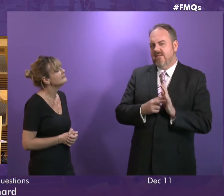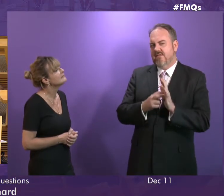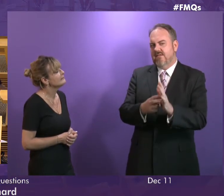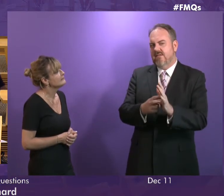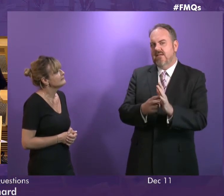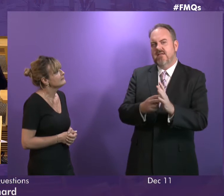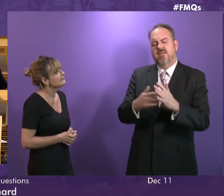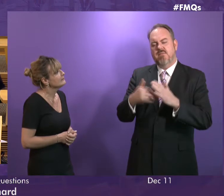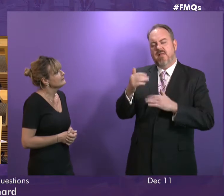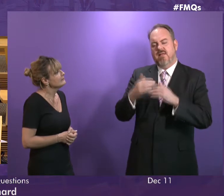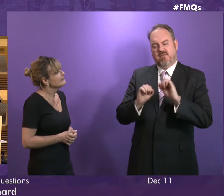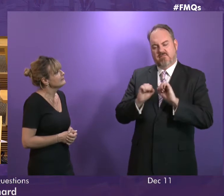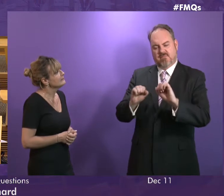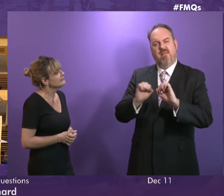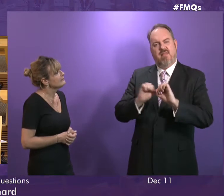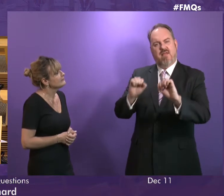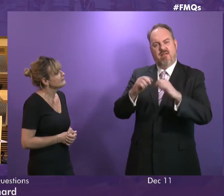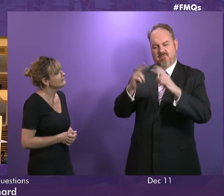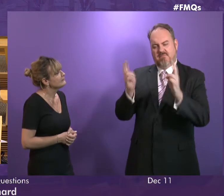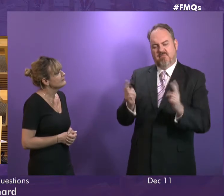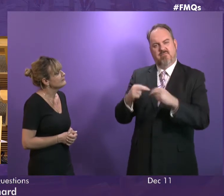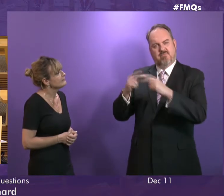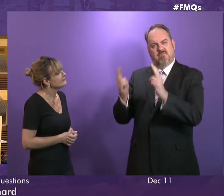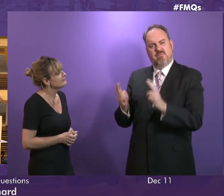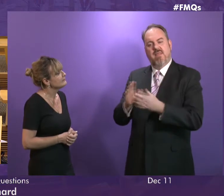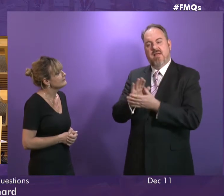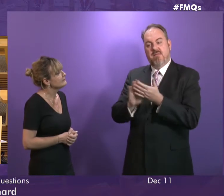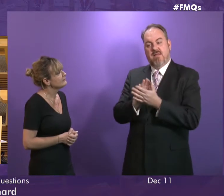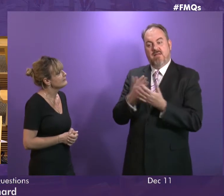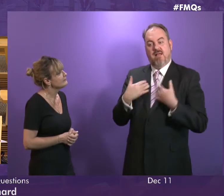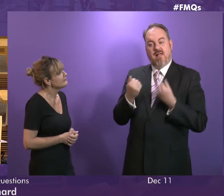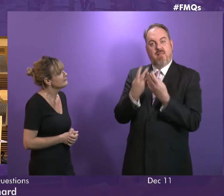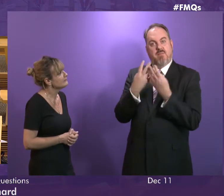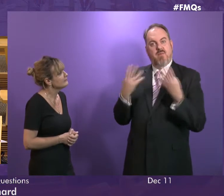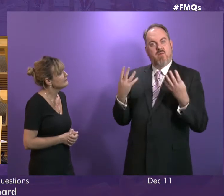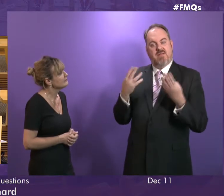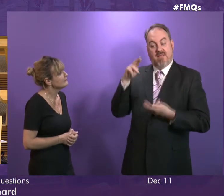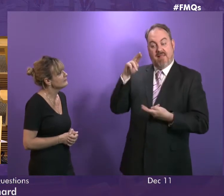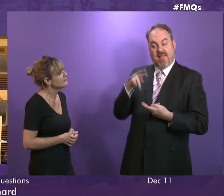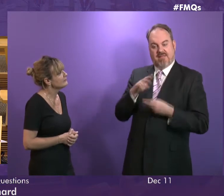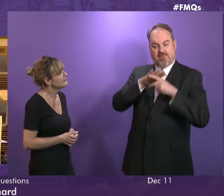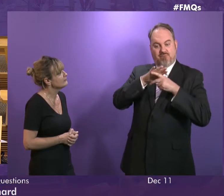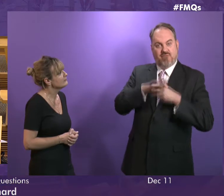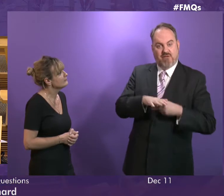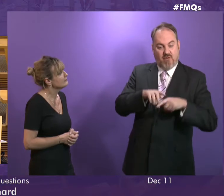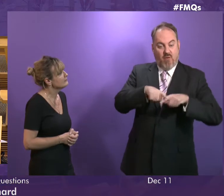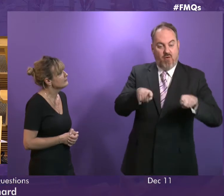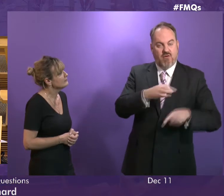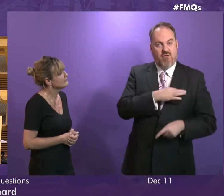Premises”, which recommends that health boards reduce pressure on doctors by providing them with premises.